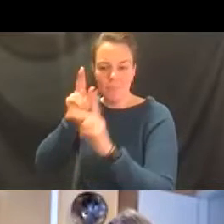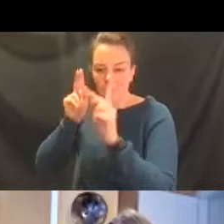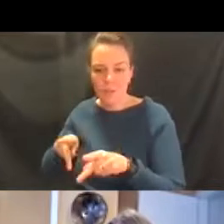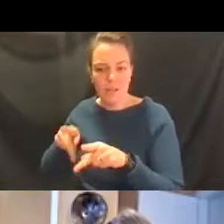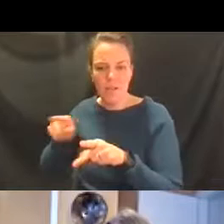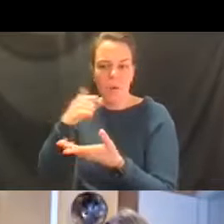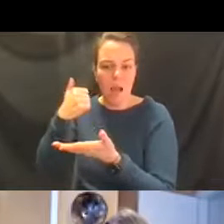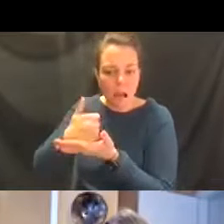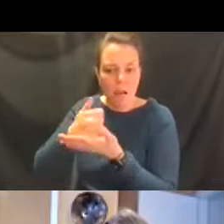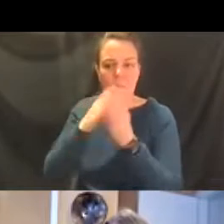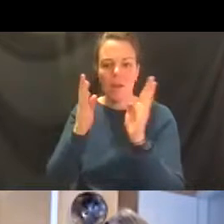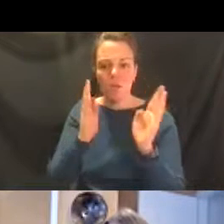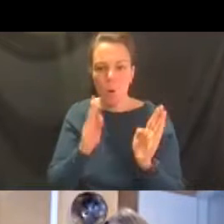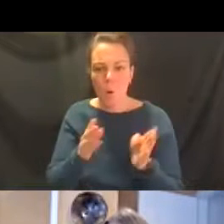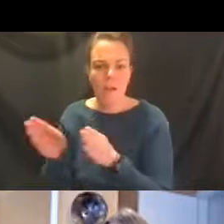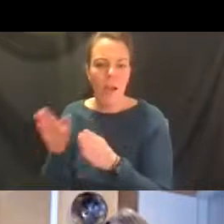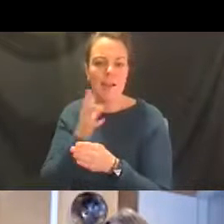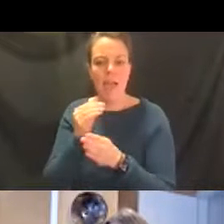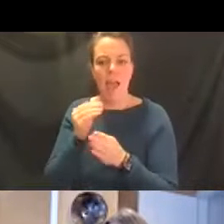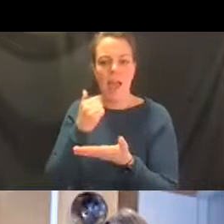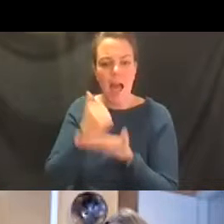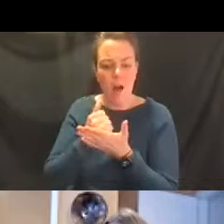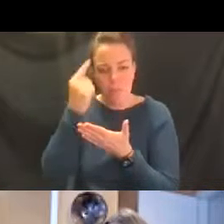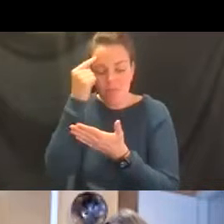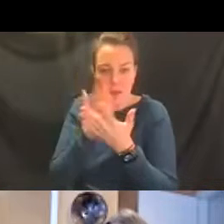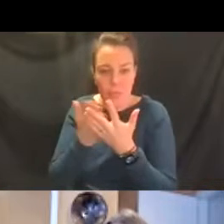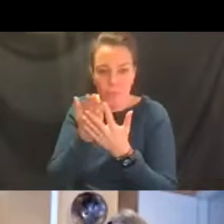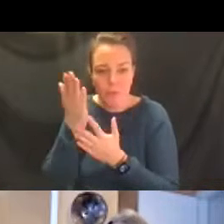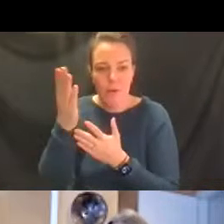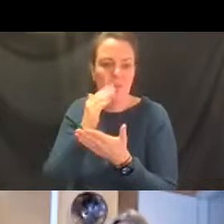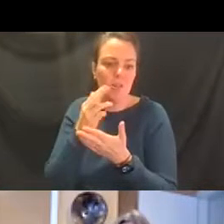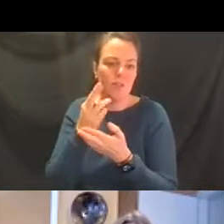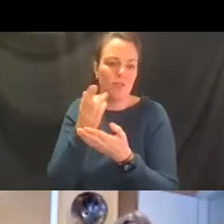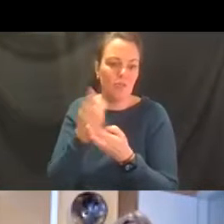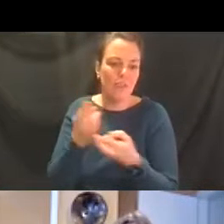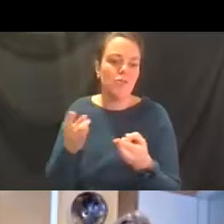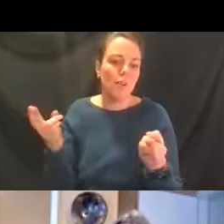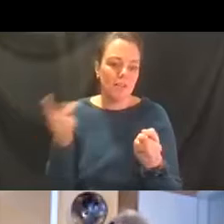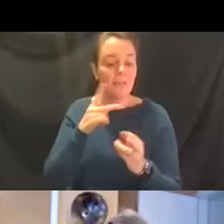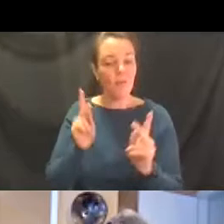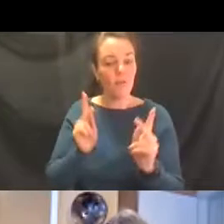organize and sort of help think through service resources for individuals aging with IDD.